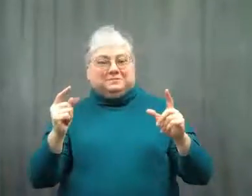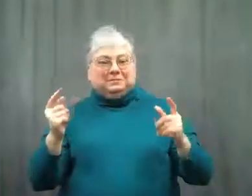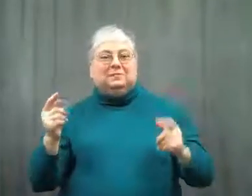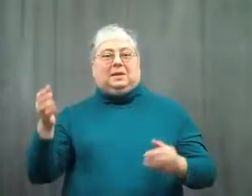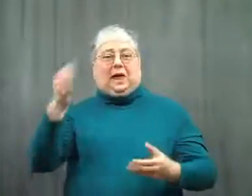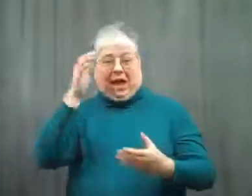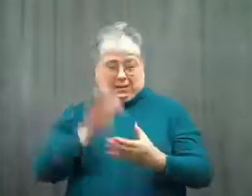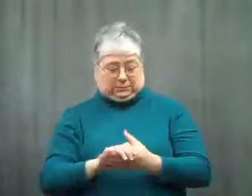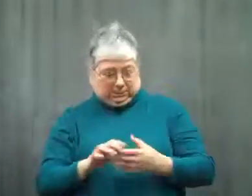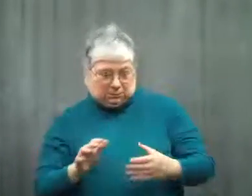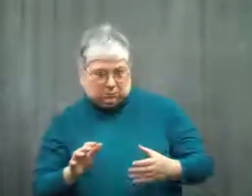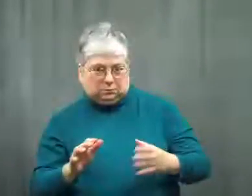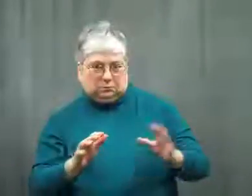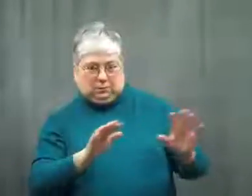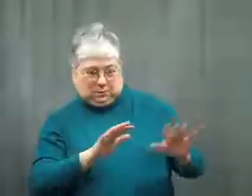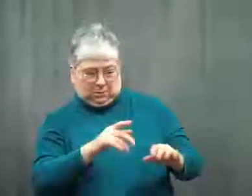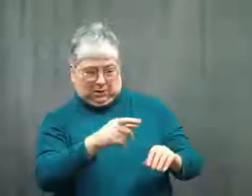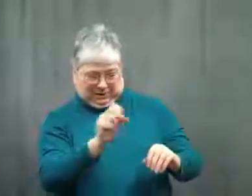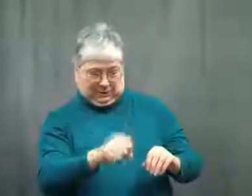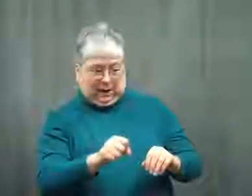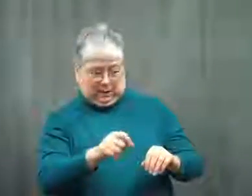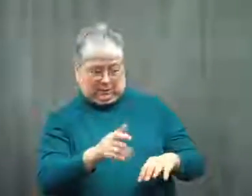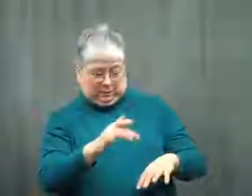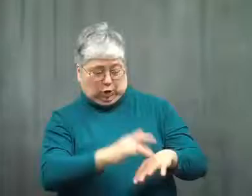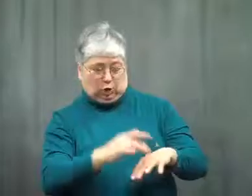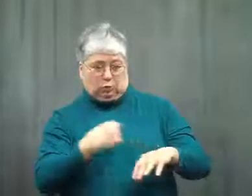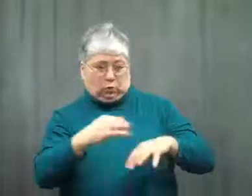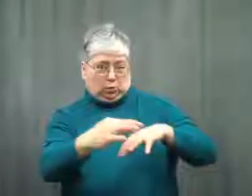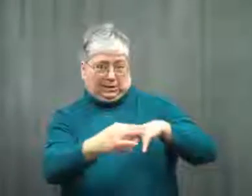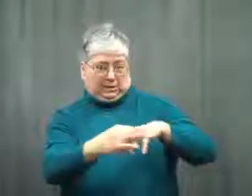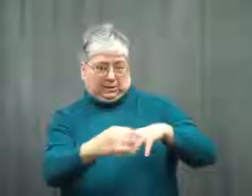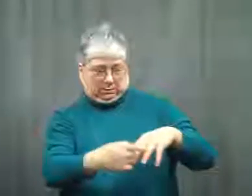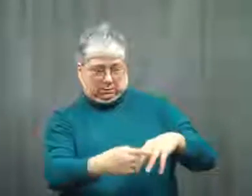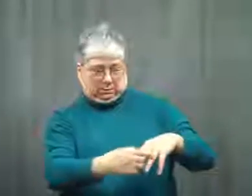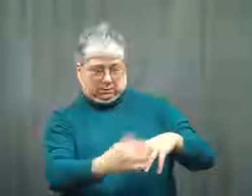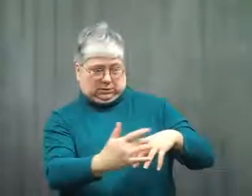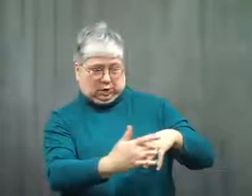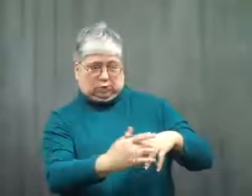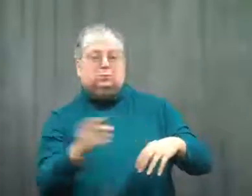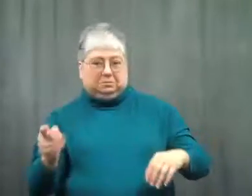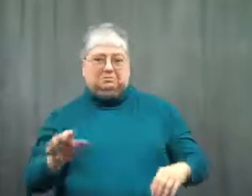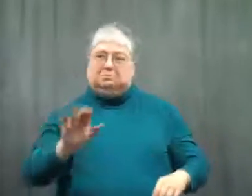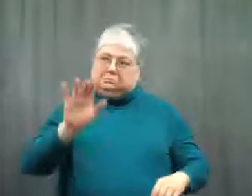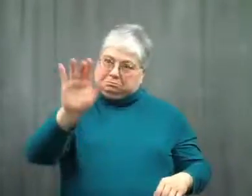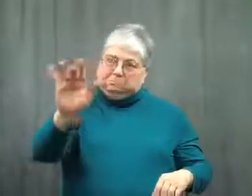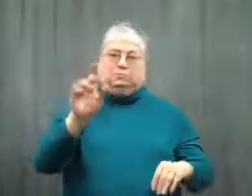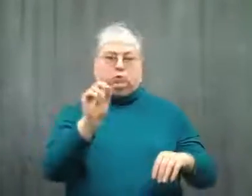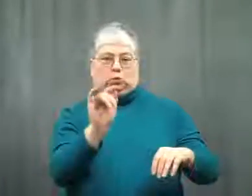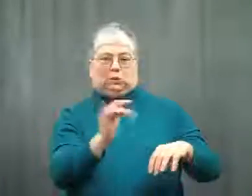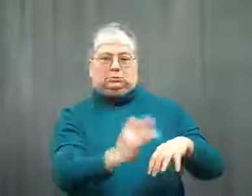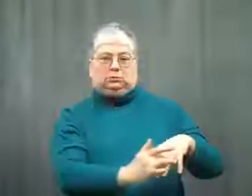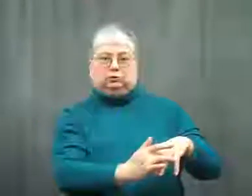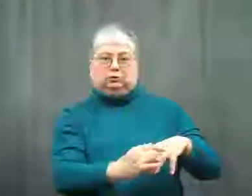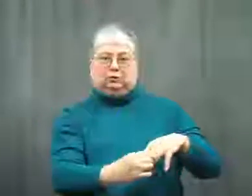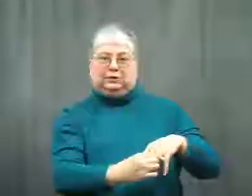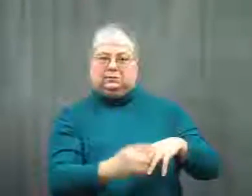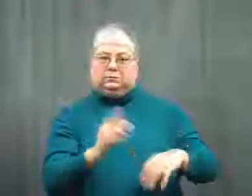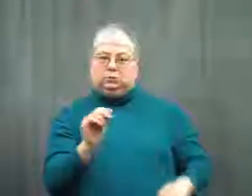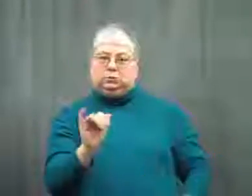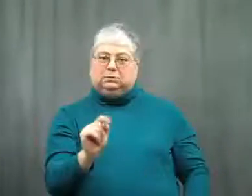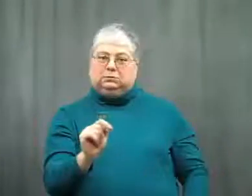Her husband asked her to touch his ring. She did so.